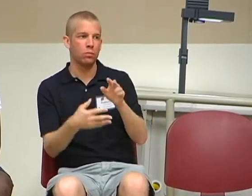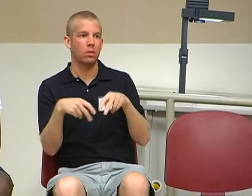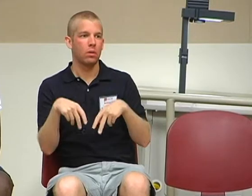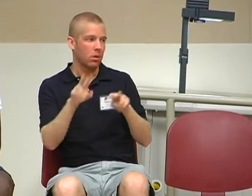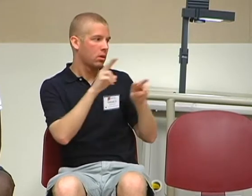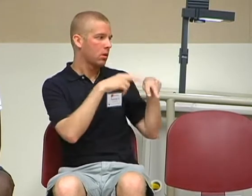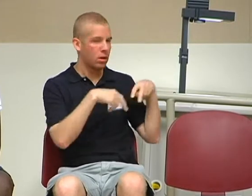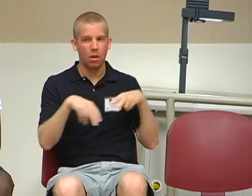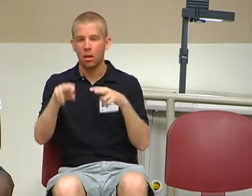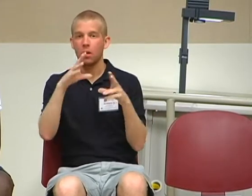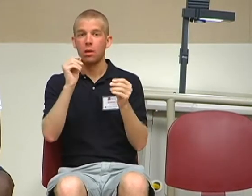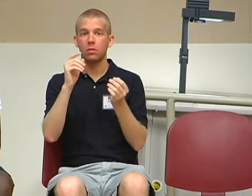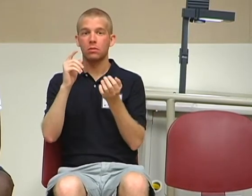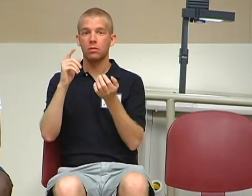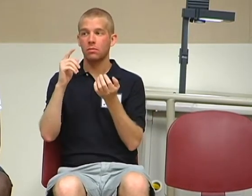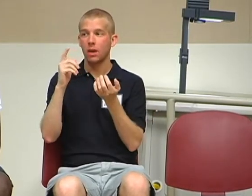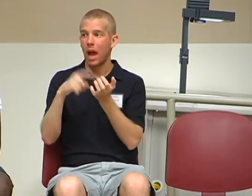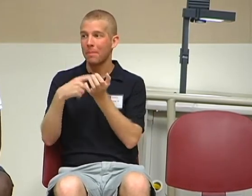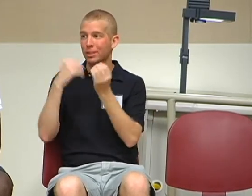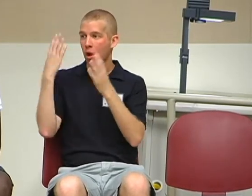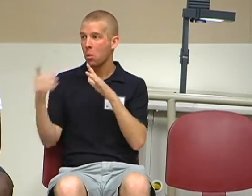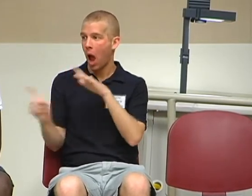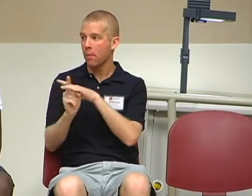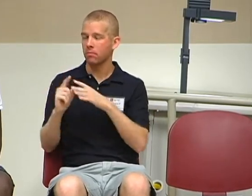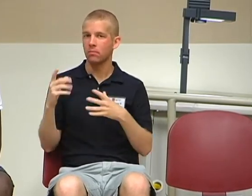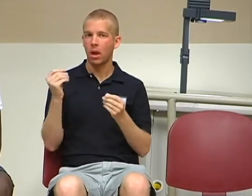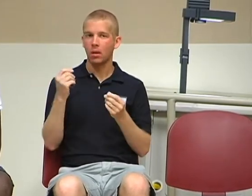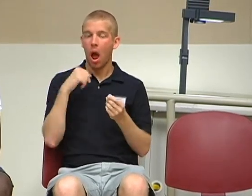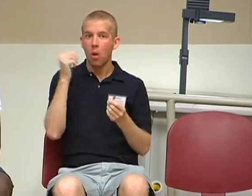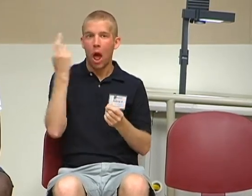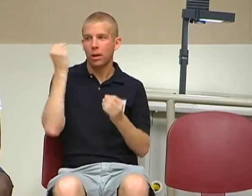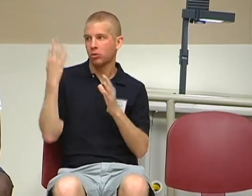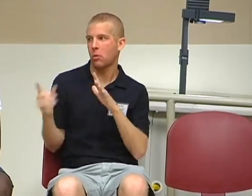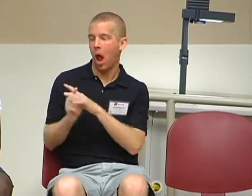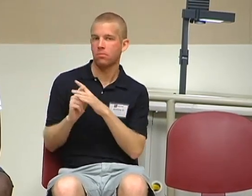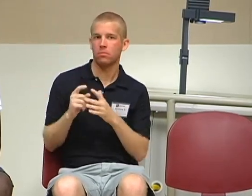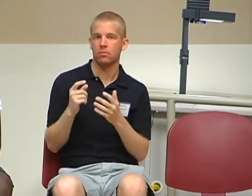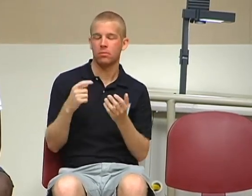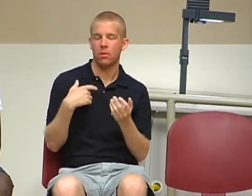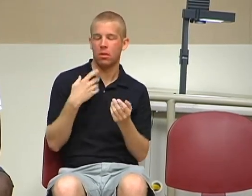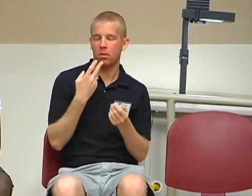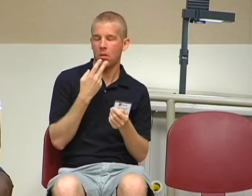at the same time, the interpreters were there so sometimes it was very overwhelming.